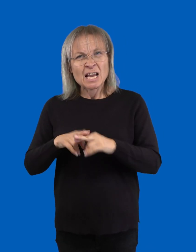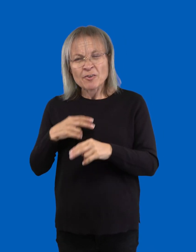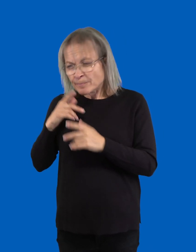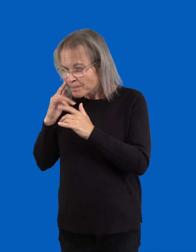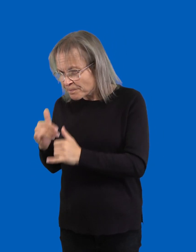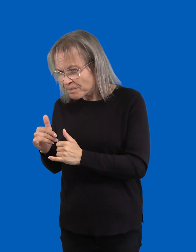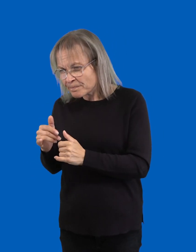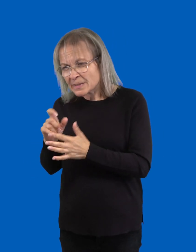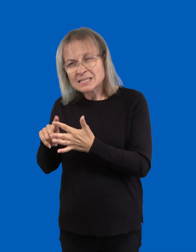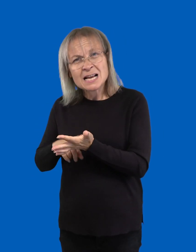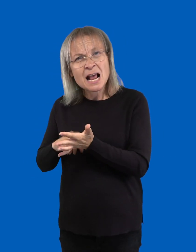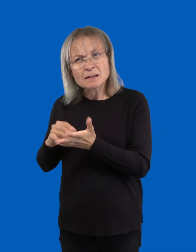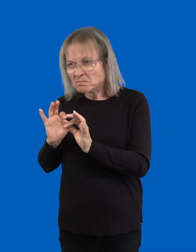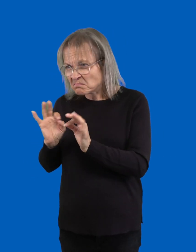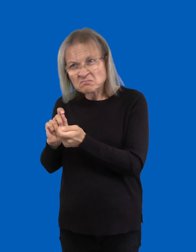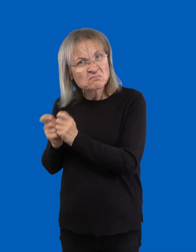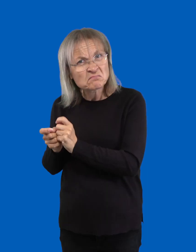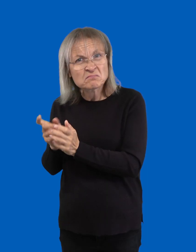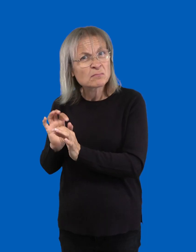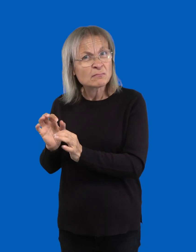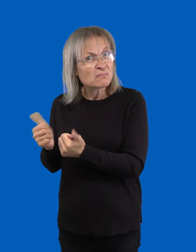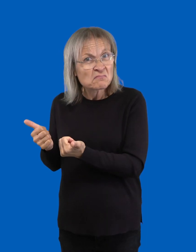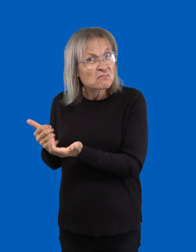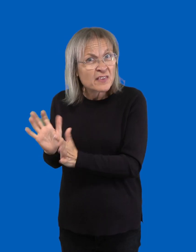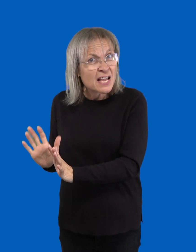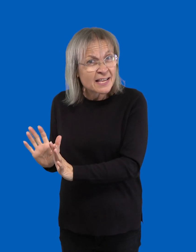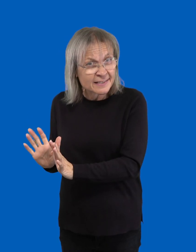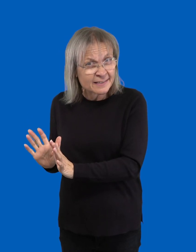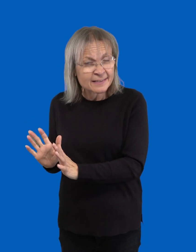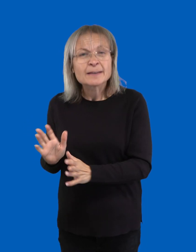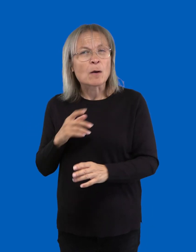If we do not find any, we will invite you for screening again in 12 months' time.